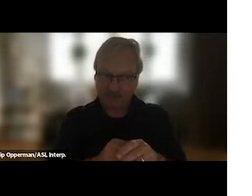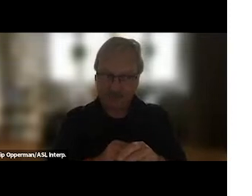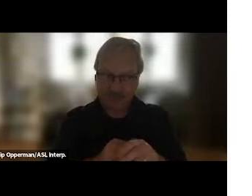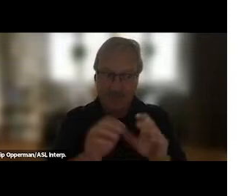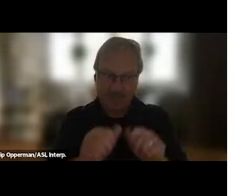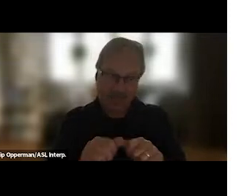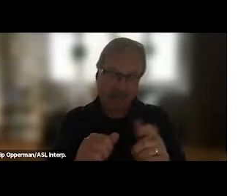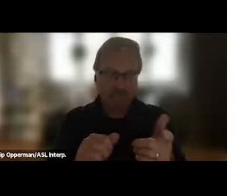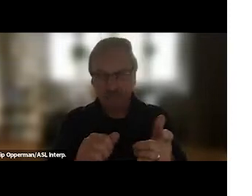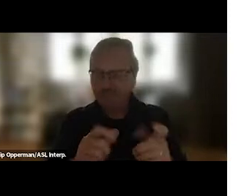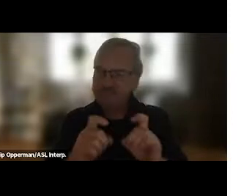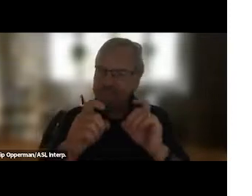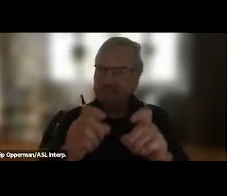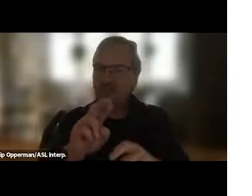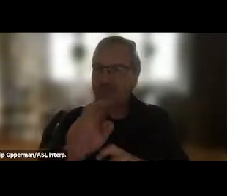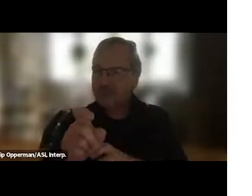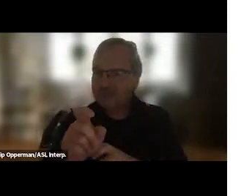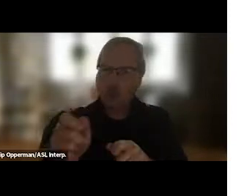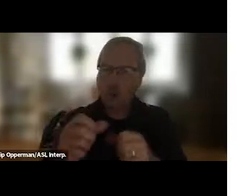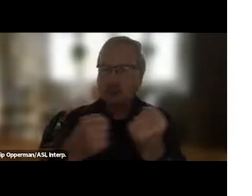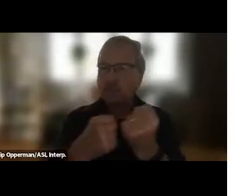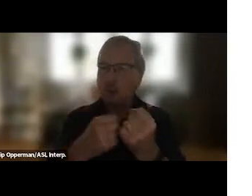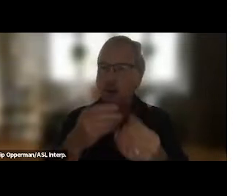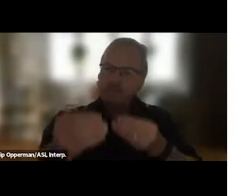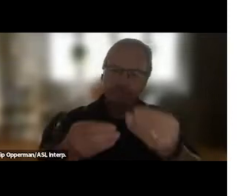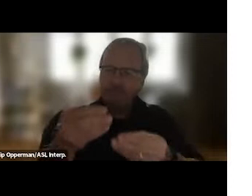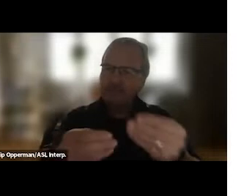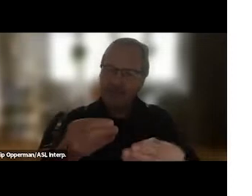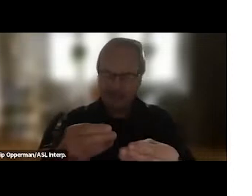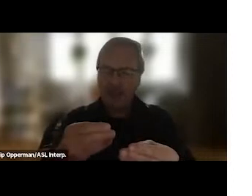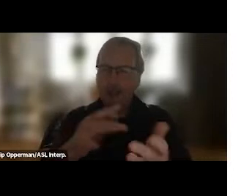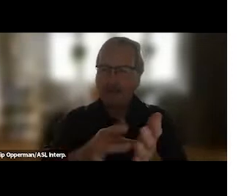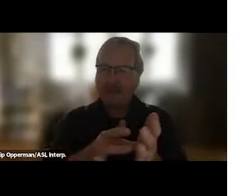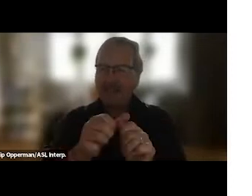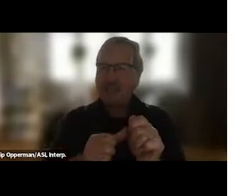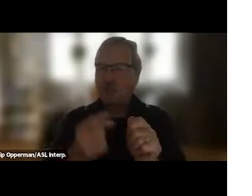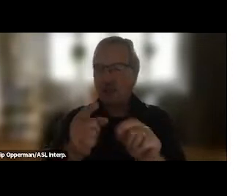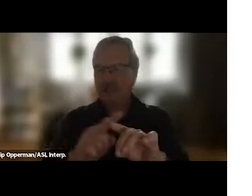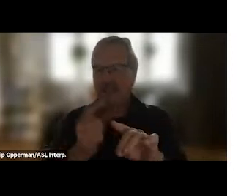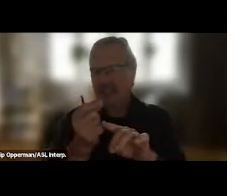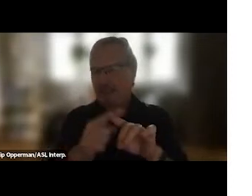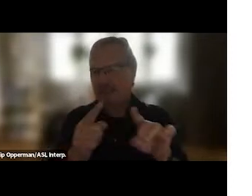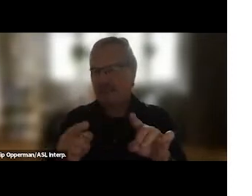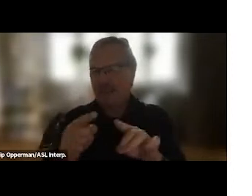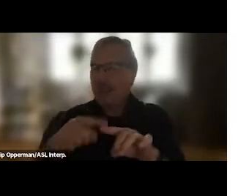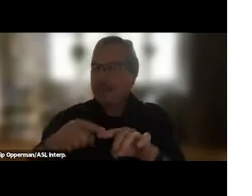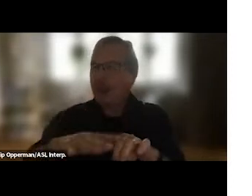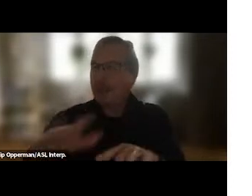or support the delivery of medication. Each deal was slightly different based on their unique environment.